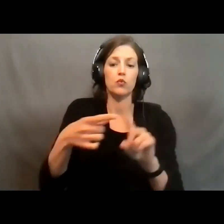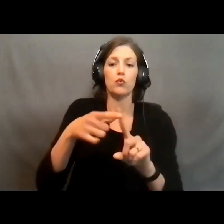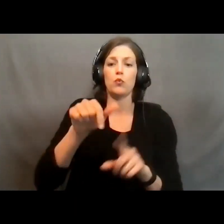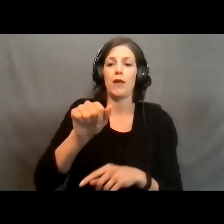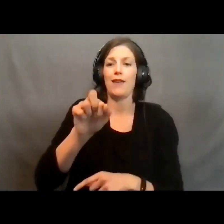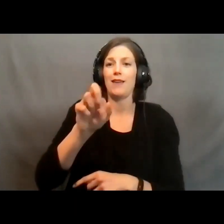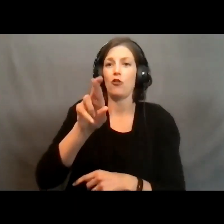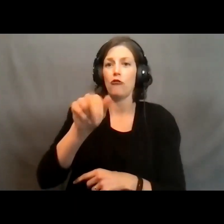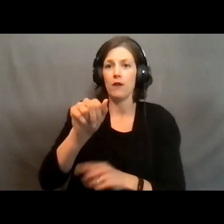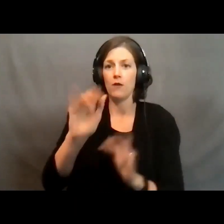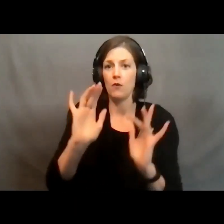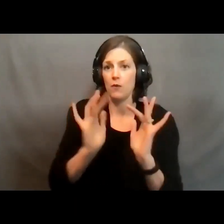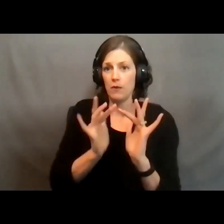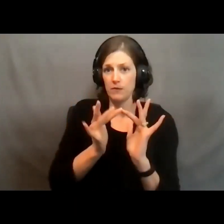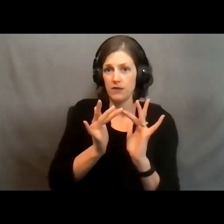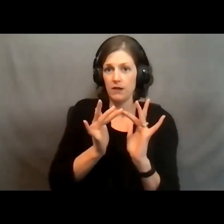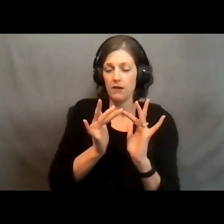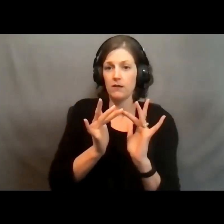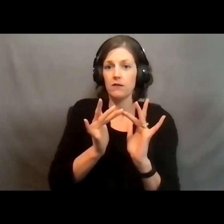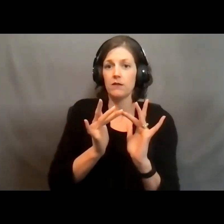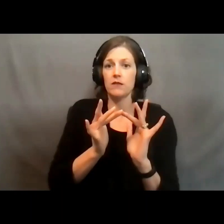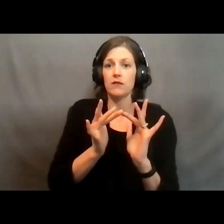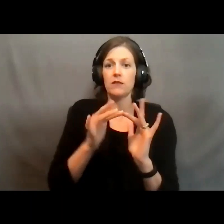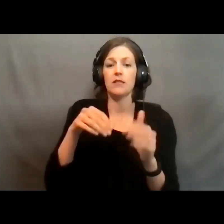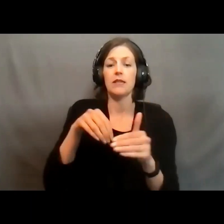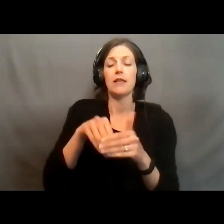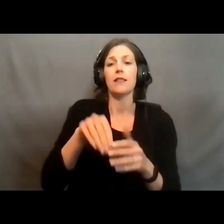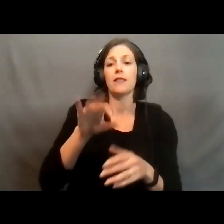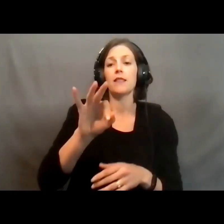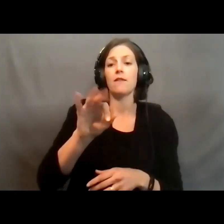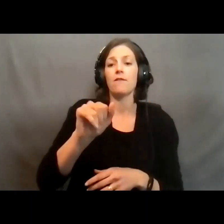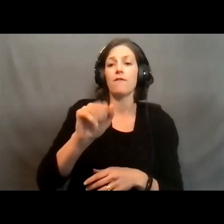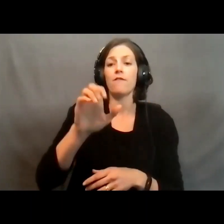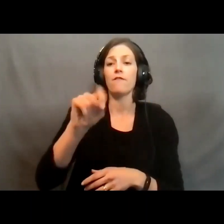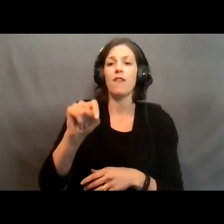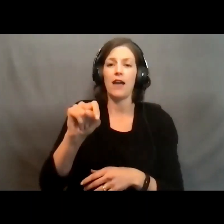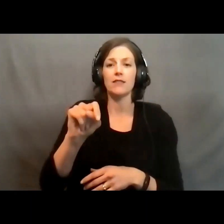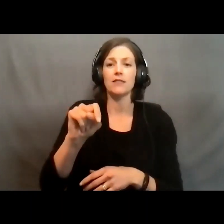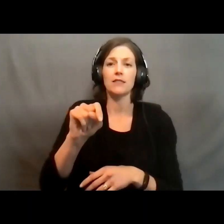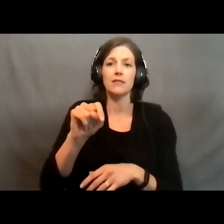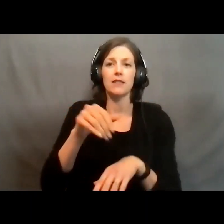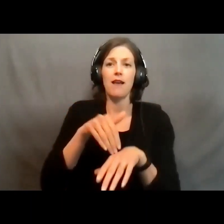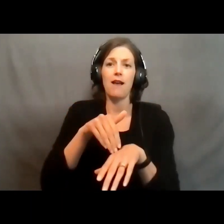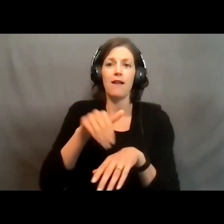13:33:42 and the facts at a glance page 13:33:46 , addressing these questions.